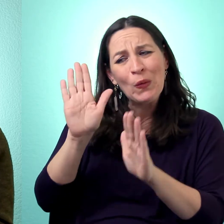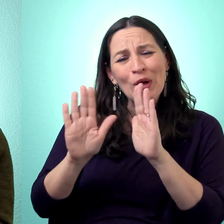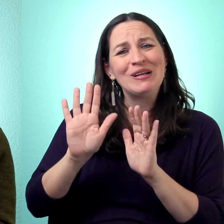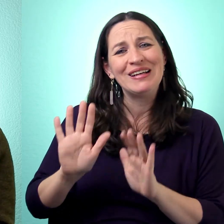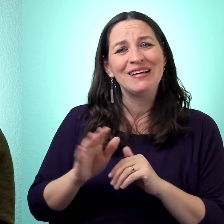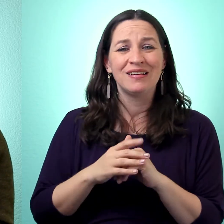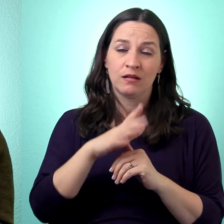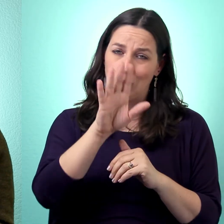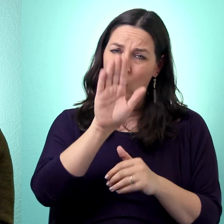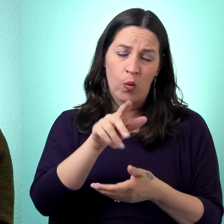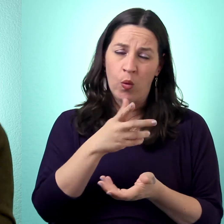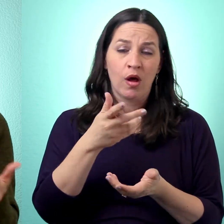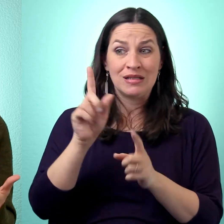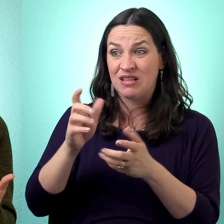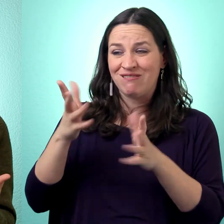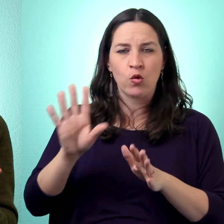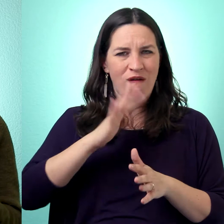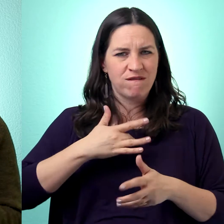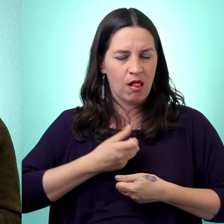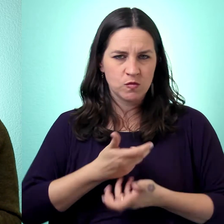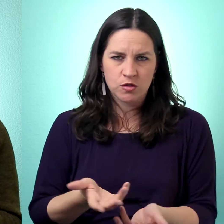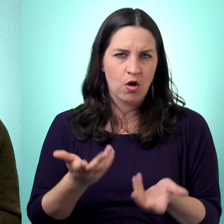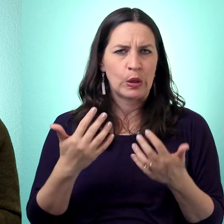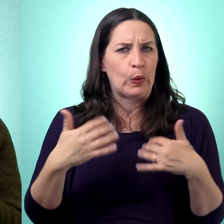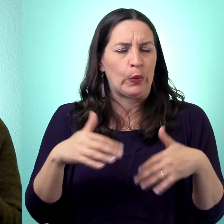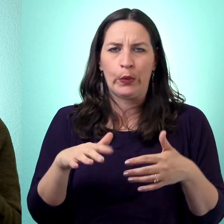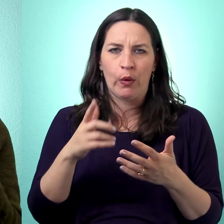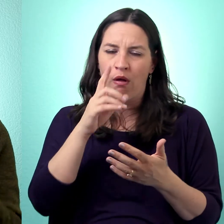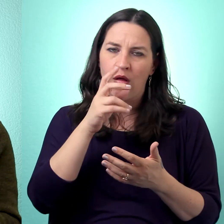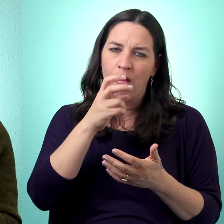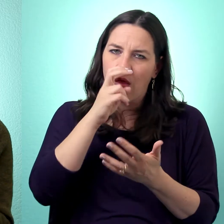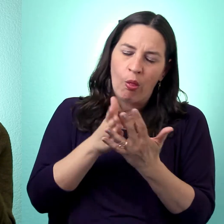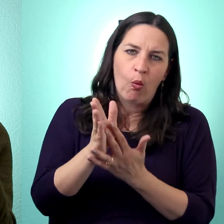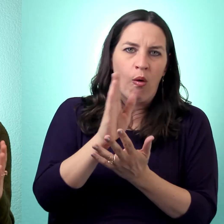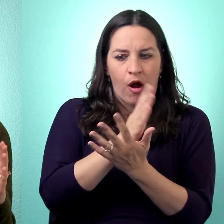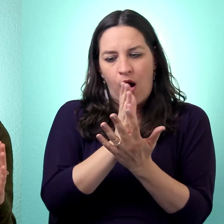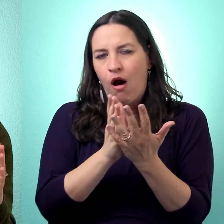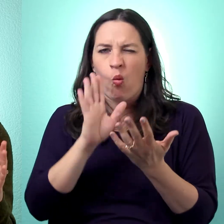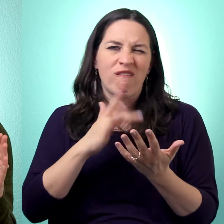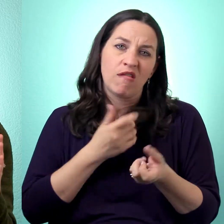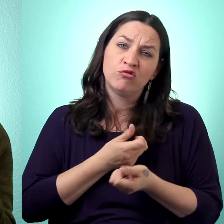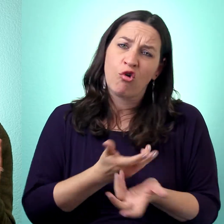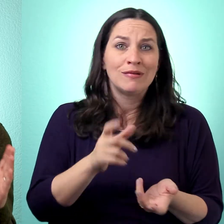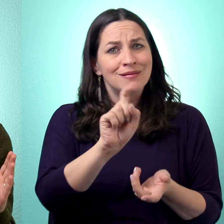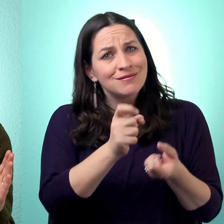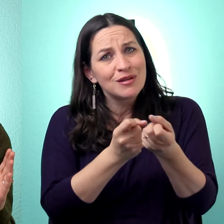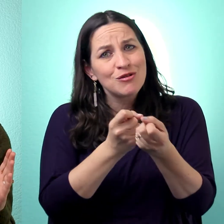you and lift you up, because often we do feel a little bit run down because the testing process is very arduous.